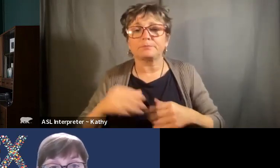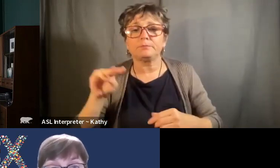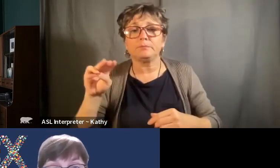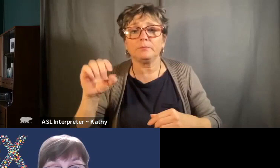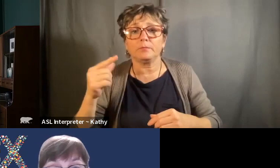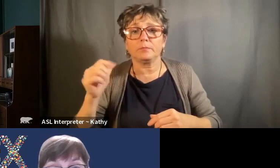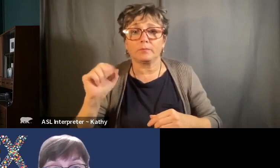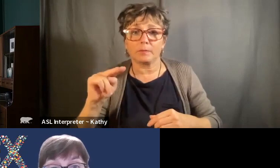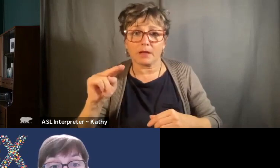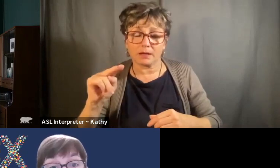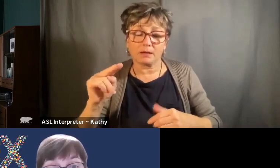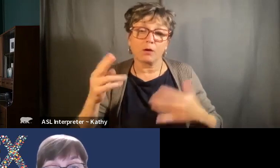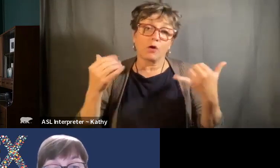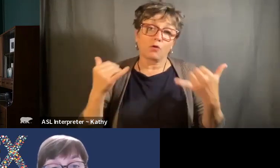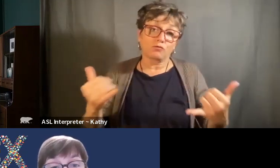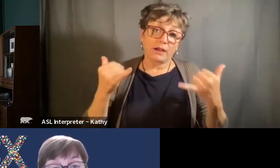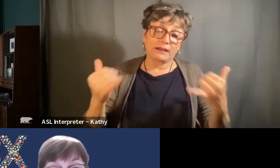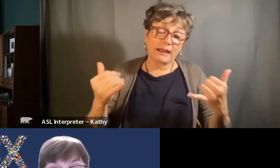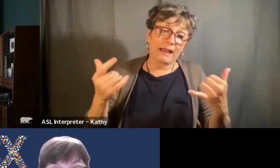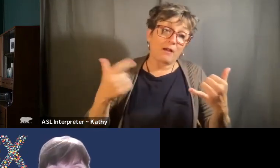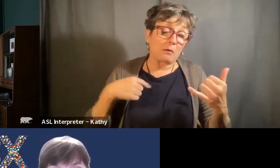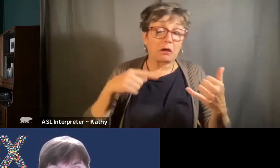sorts of of things, we are disruptors, at this time,